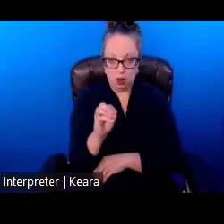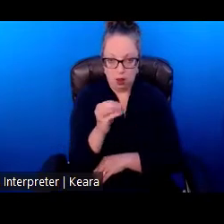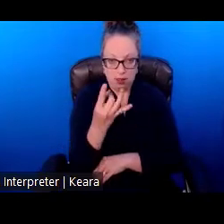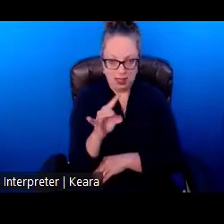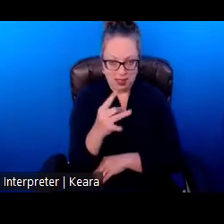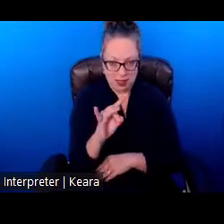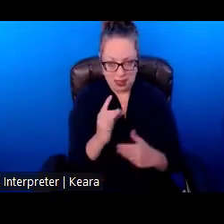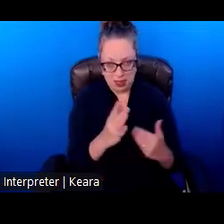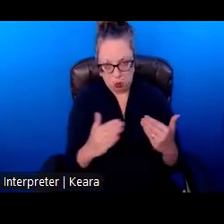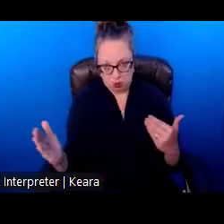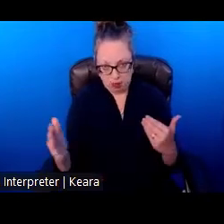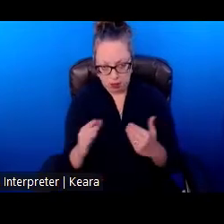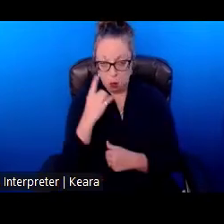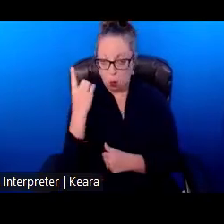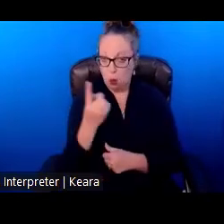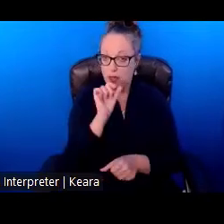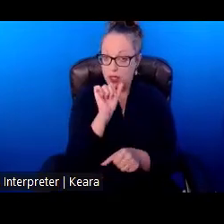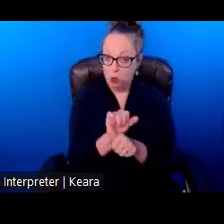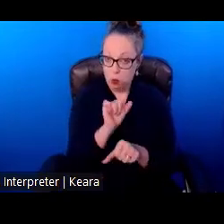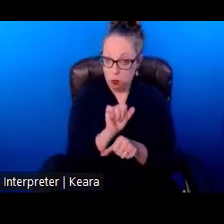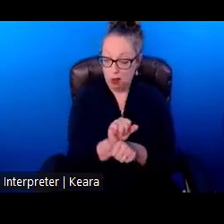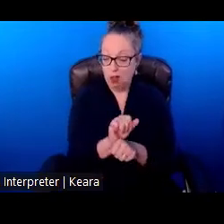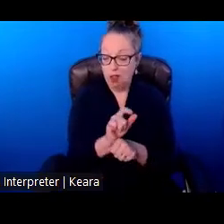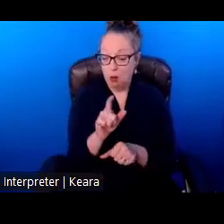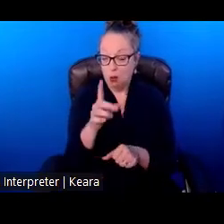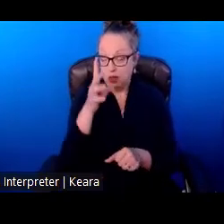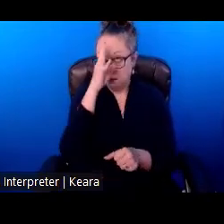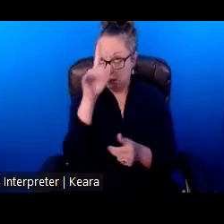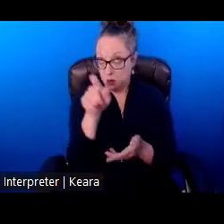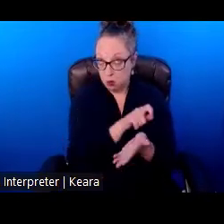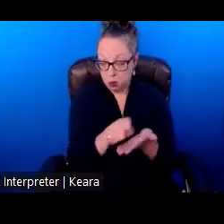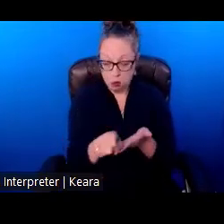Only work composed by the applicant artist may be heard in the recordings.